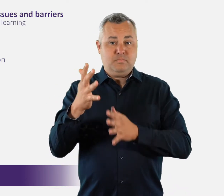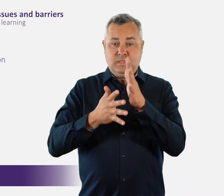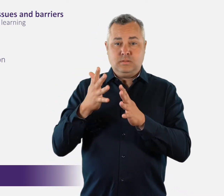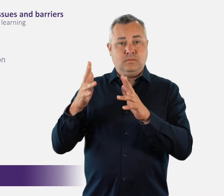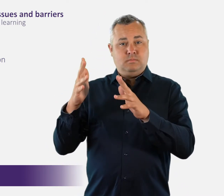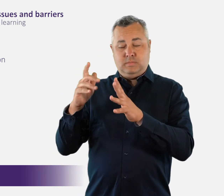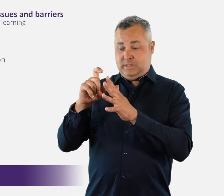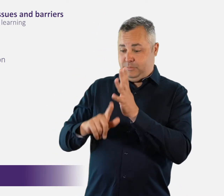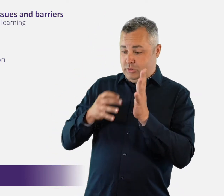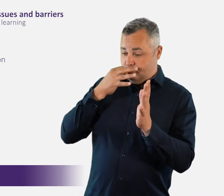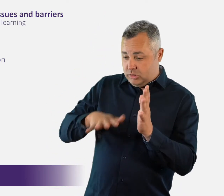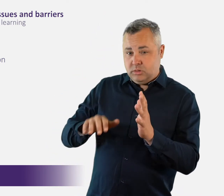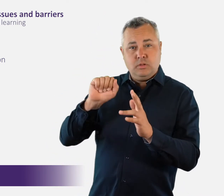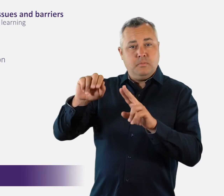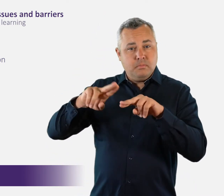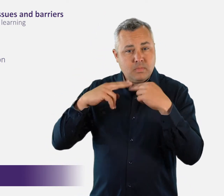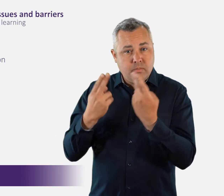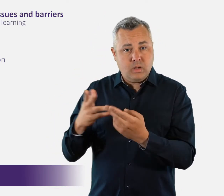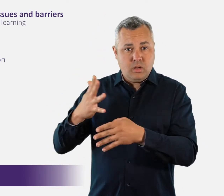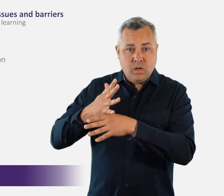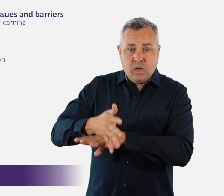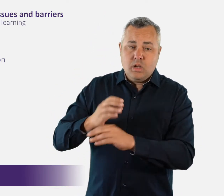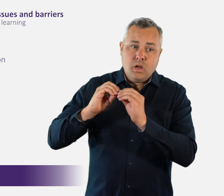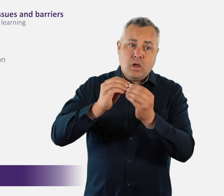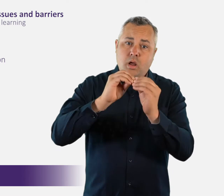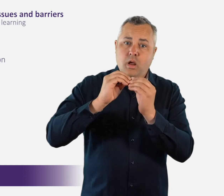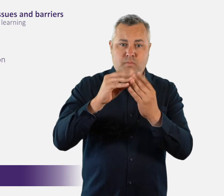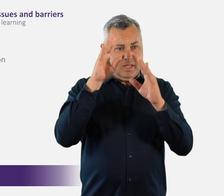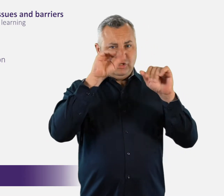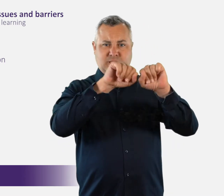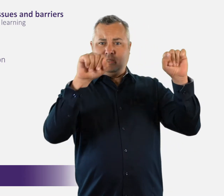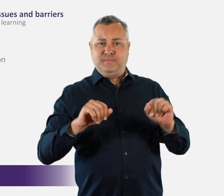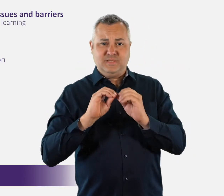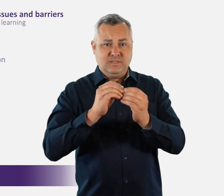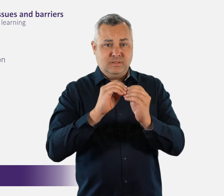This highlights that children with disability and their families -